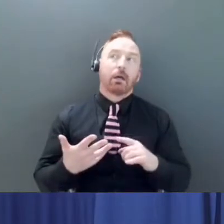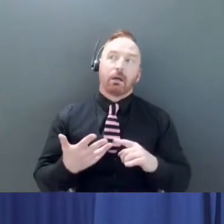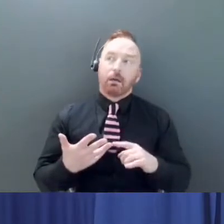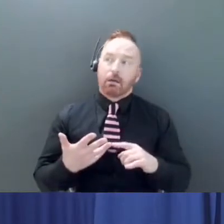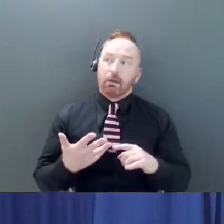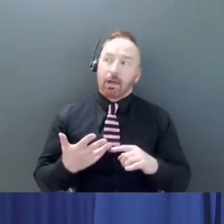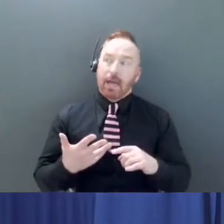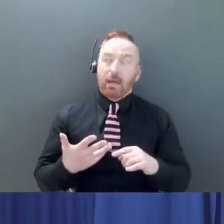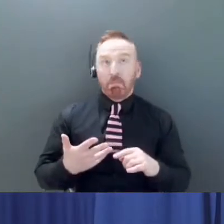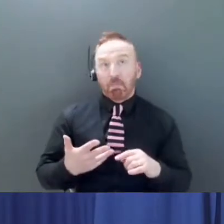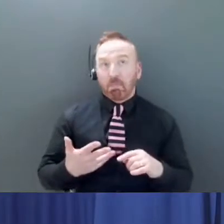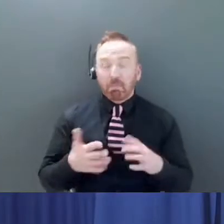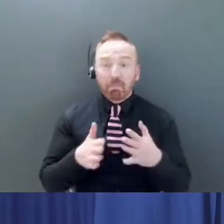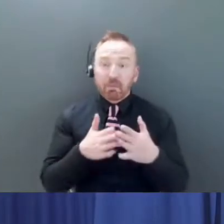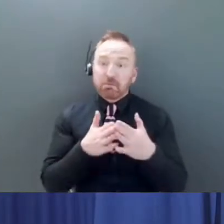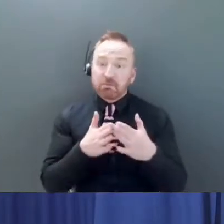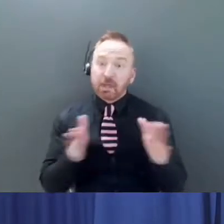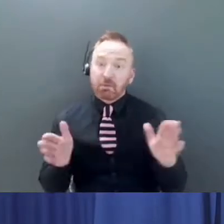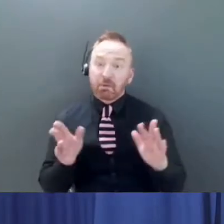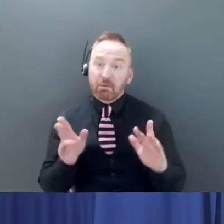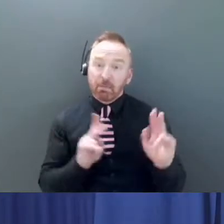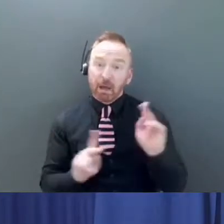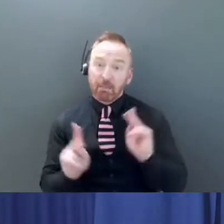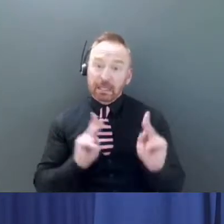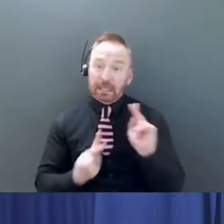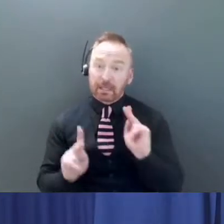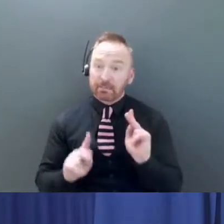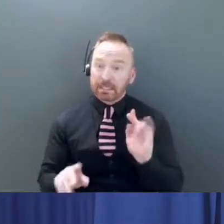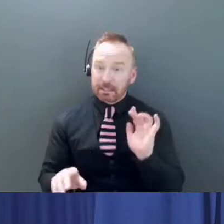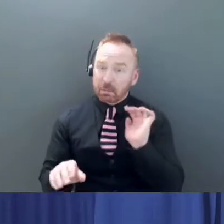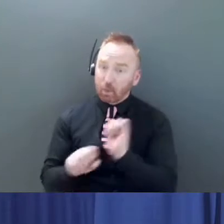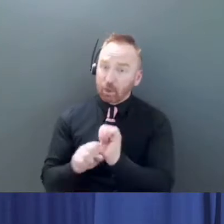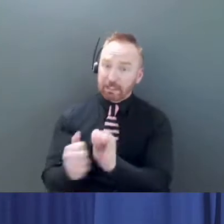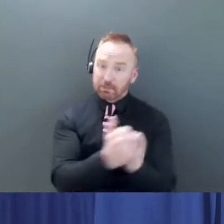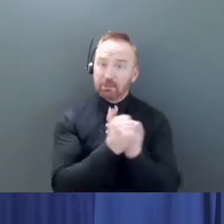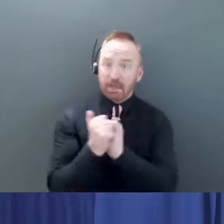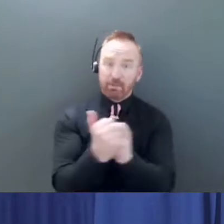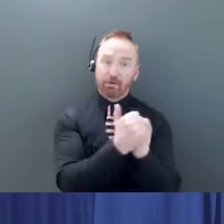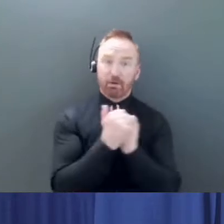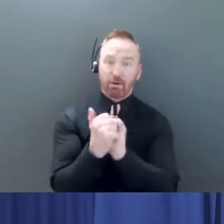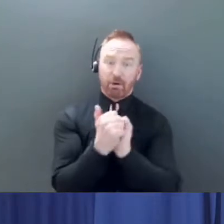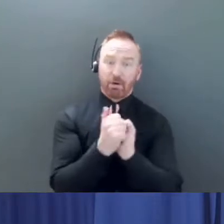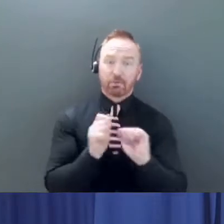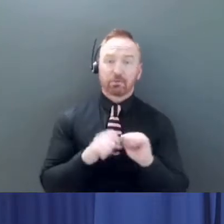public that really works along with us. So even as we move out of